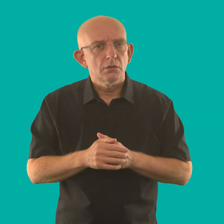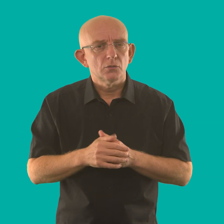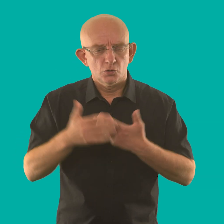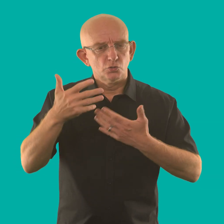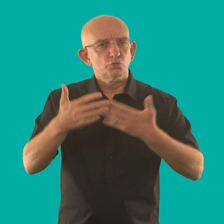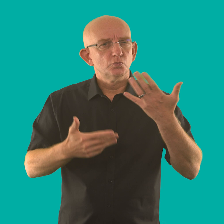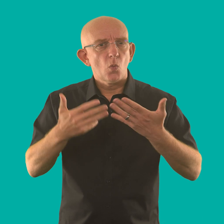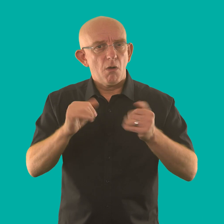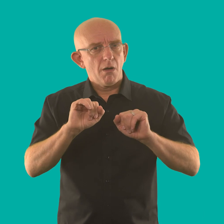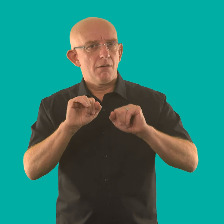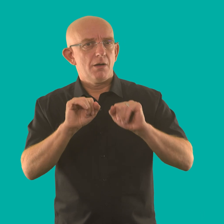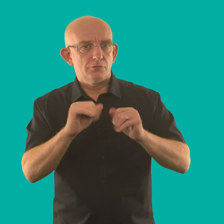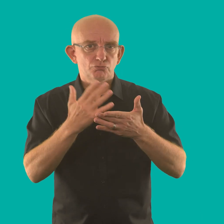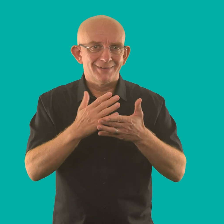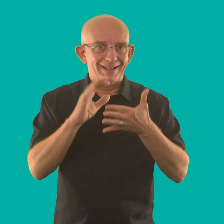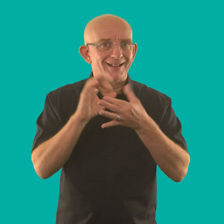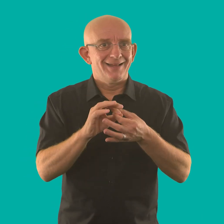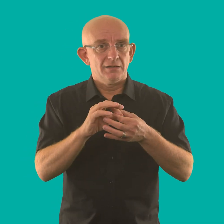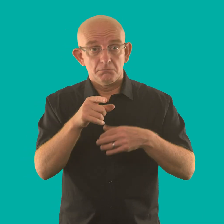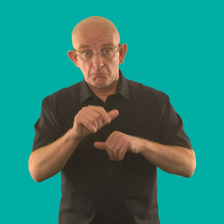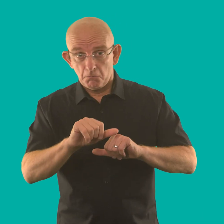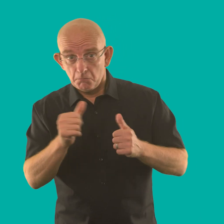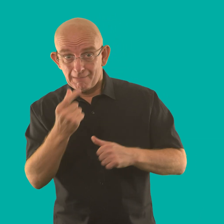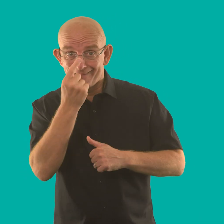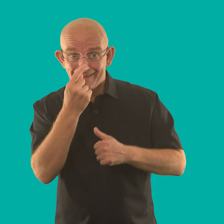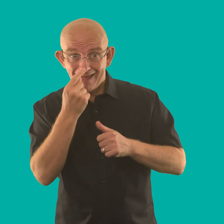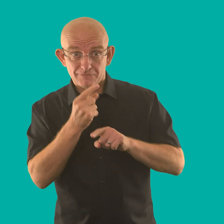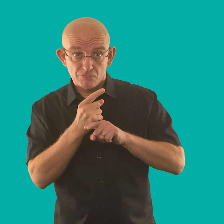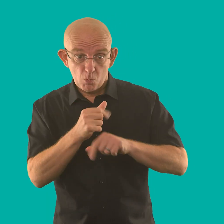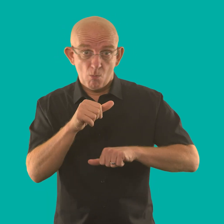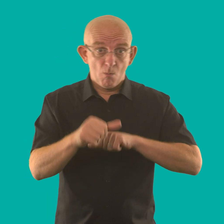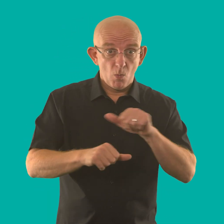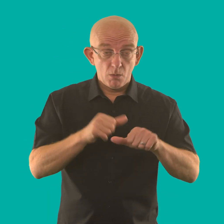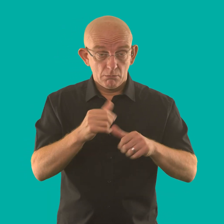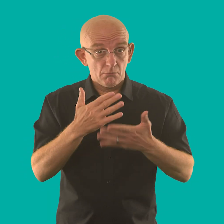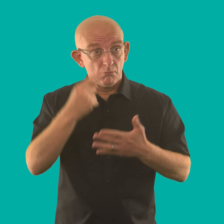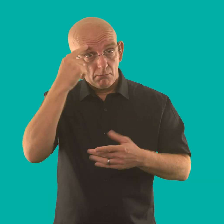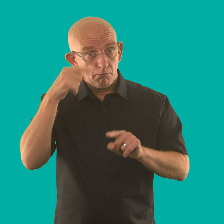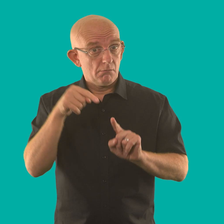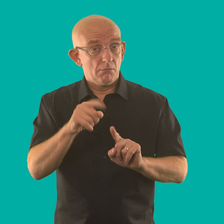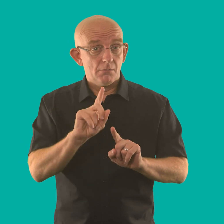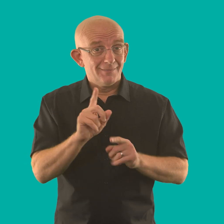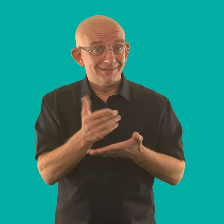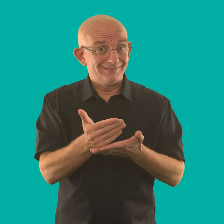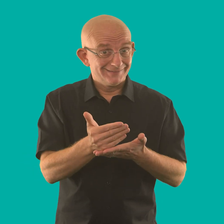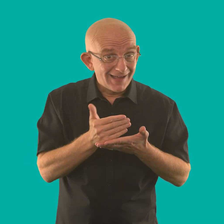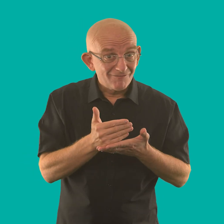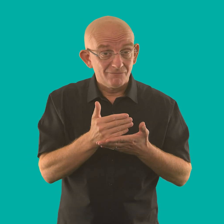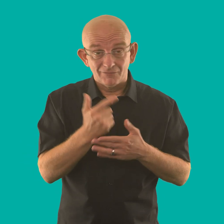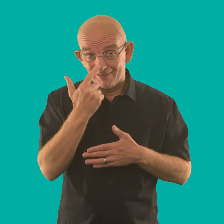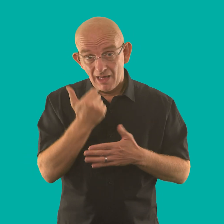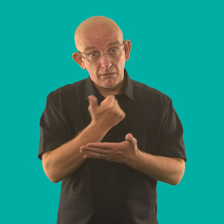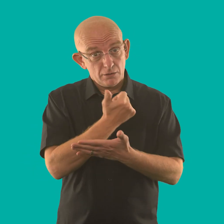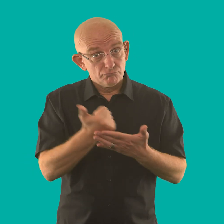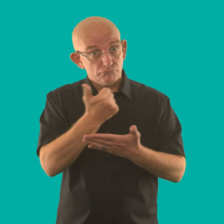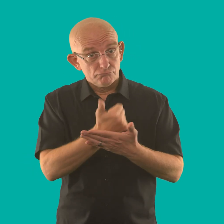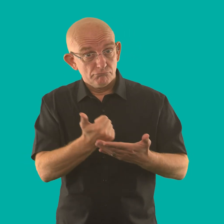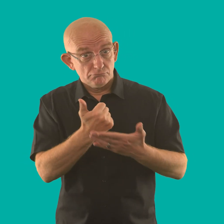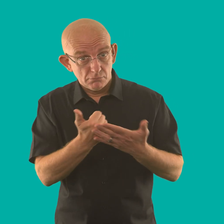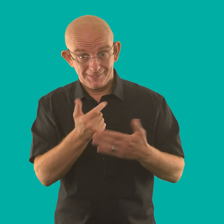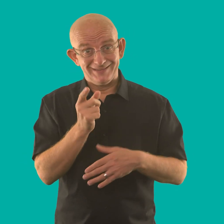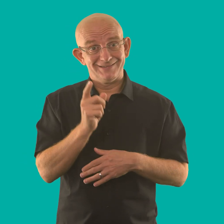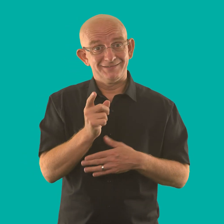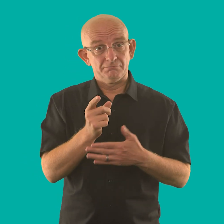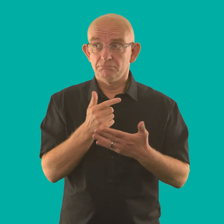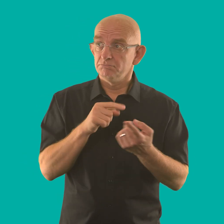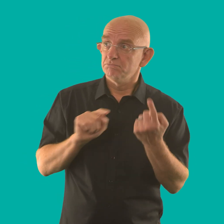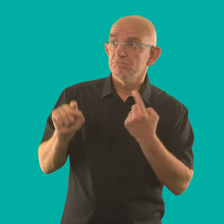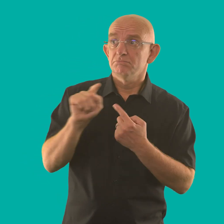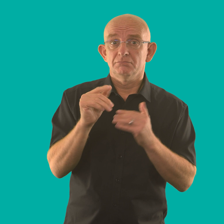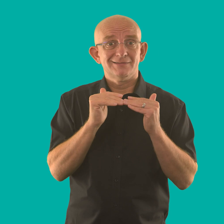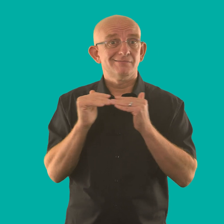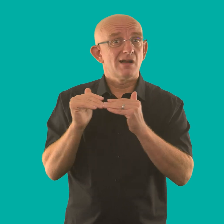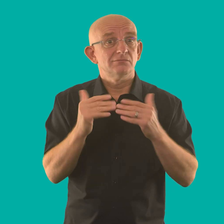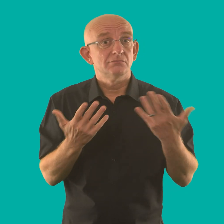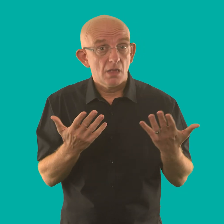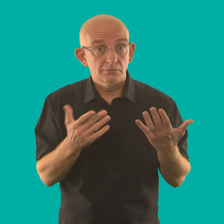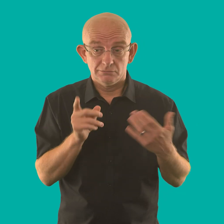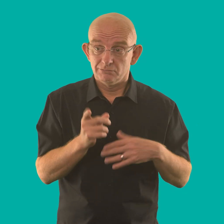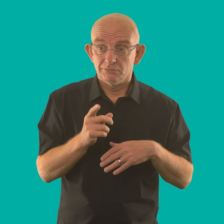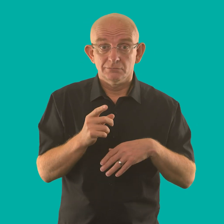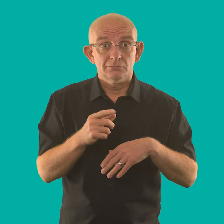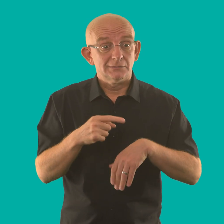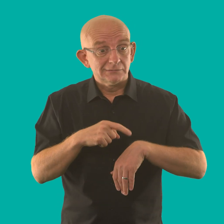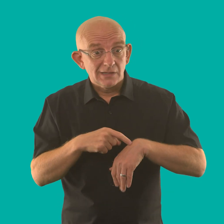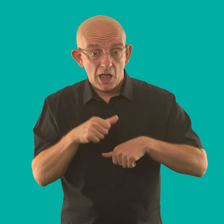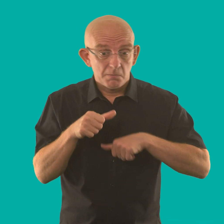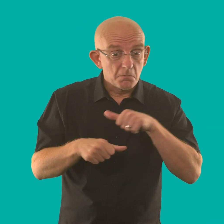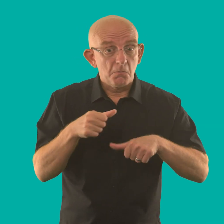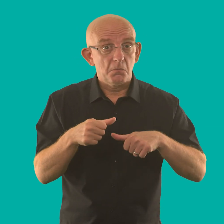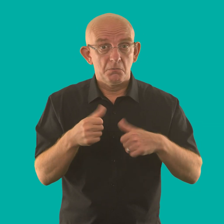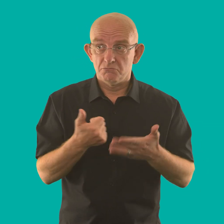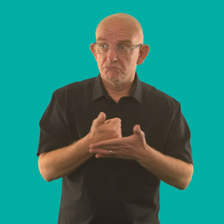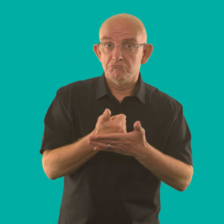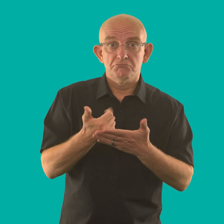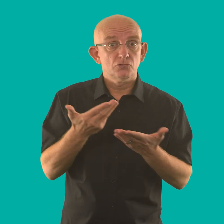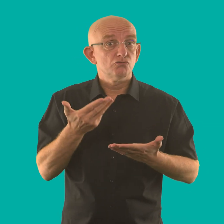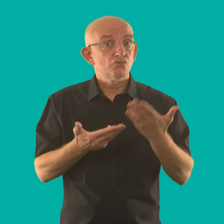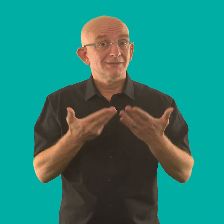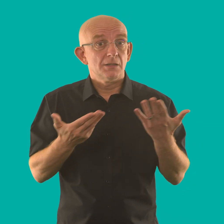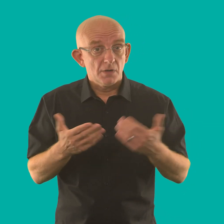Your score reflects your ability to perform that activity safely, repeatedly, to an acceptable standard and in a reasonable time.